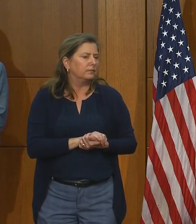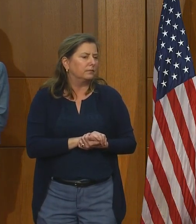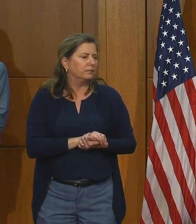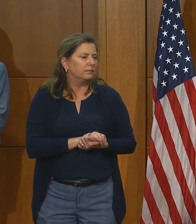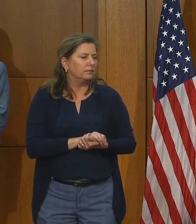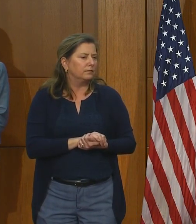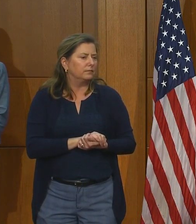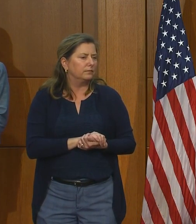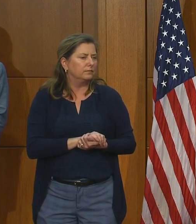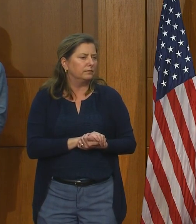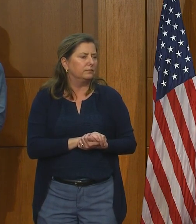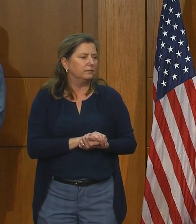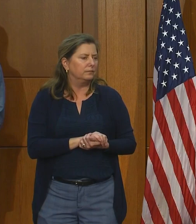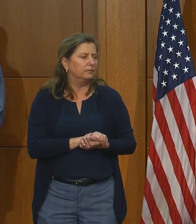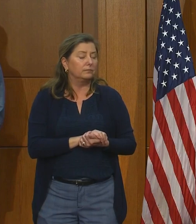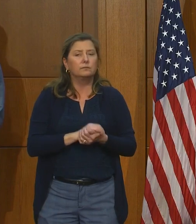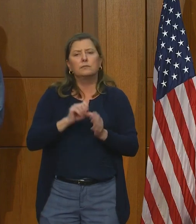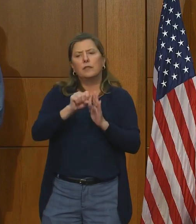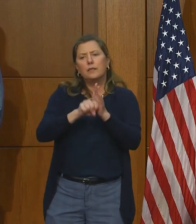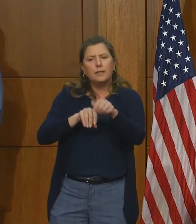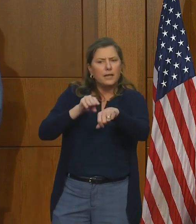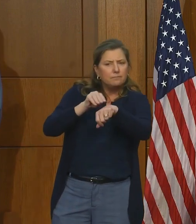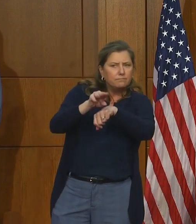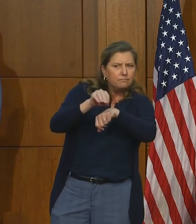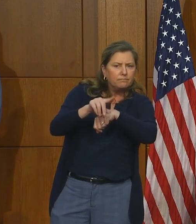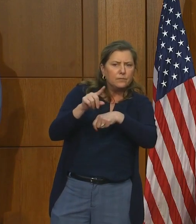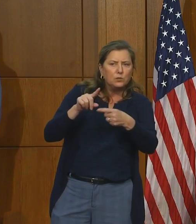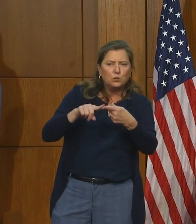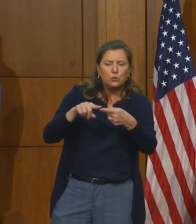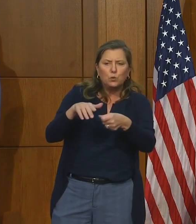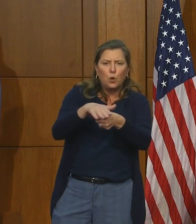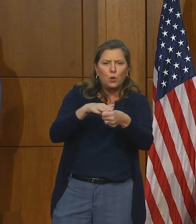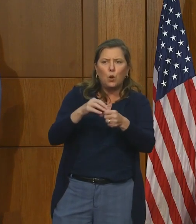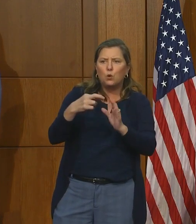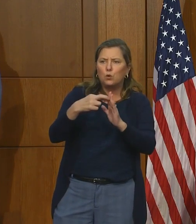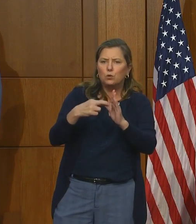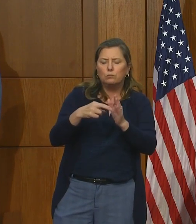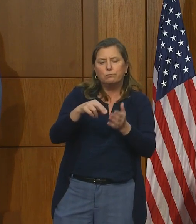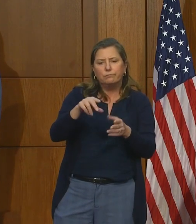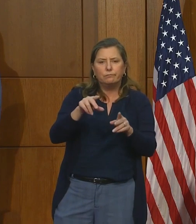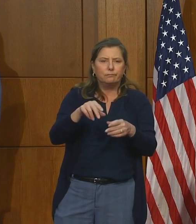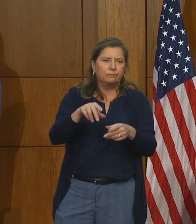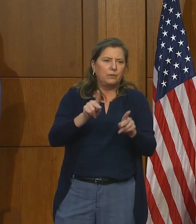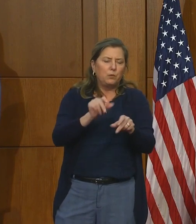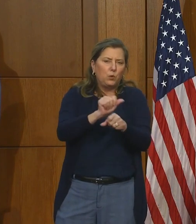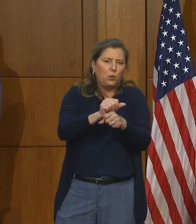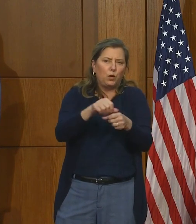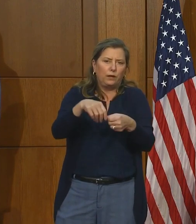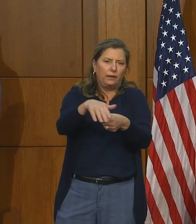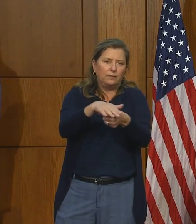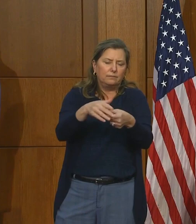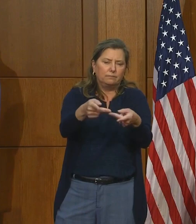GUIDELINES IF ANY HAS THE STATE GIVEN TO LOCAL REGISTRARS TO